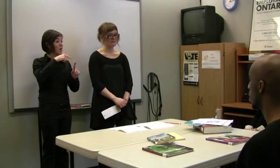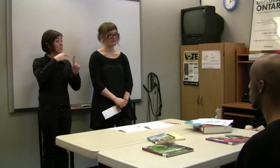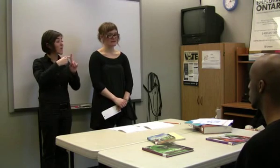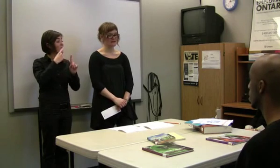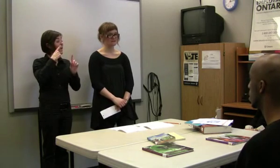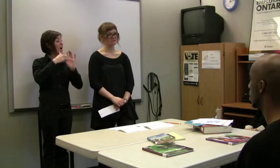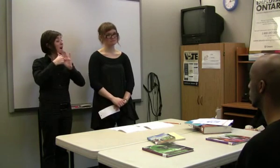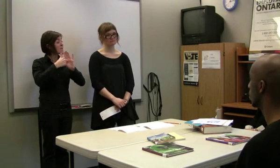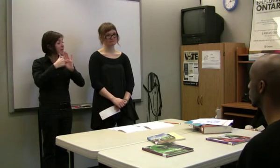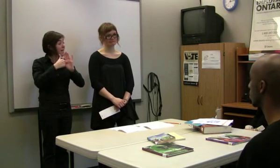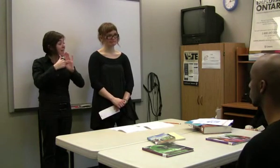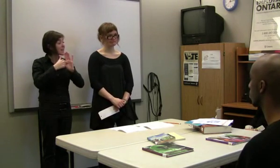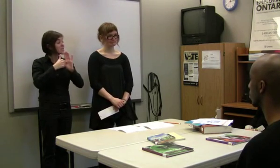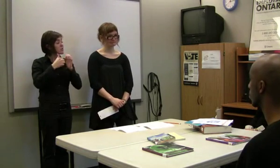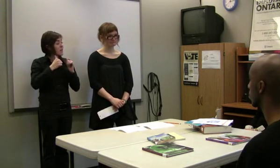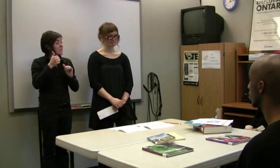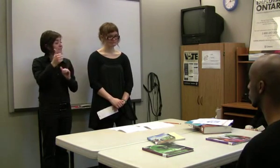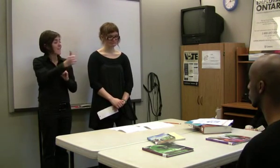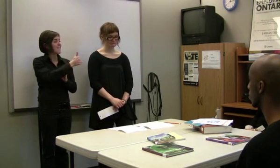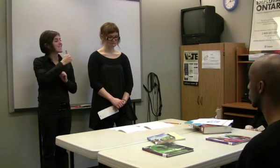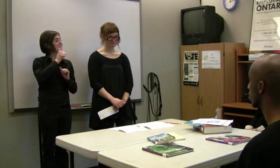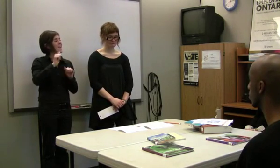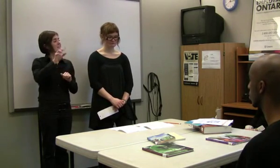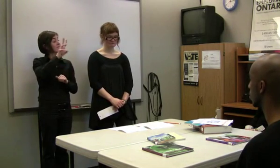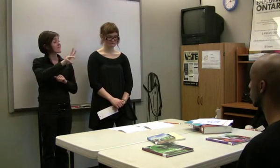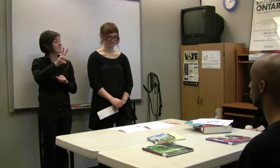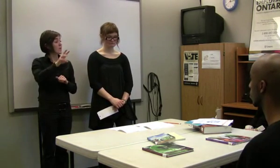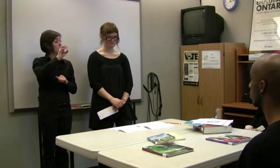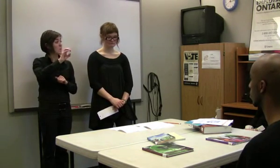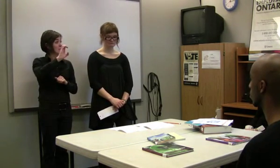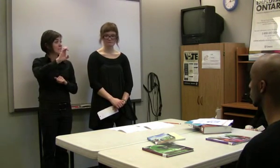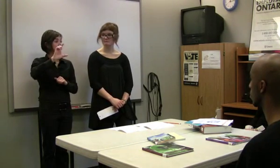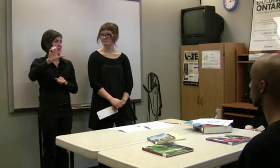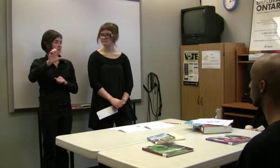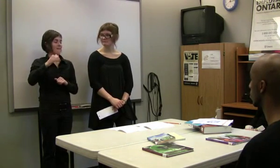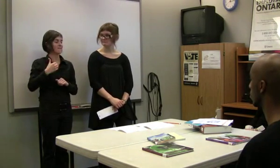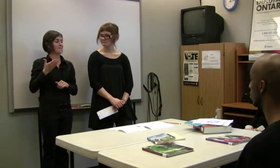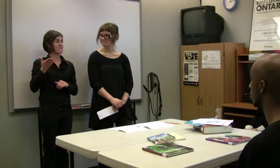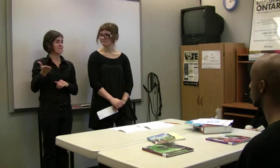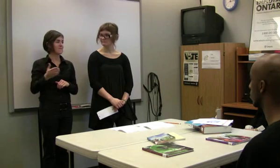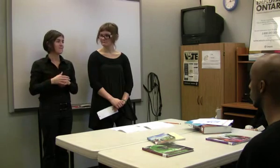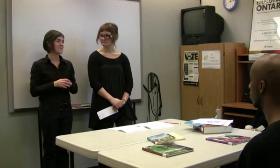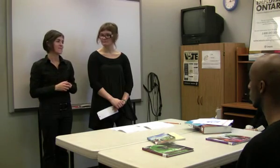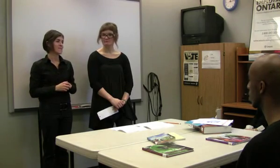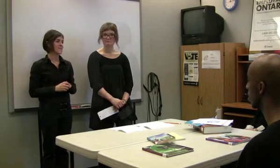There are sample notes on the OCCL website.